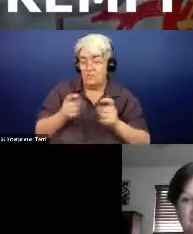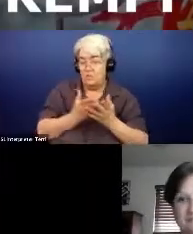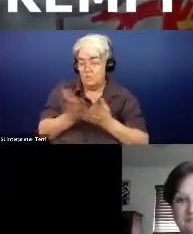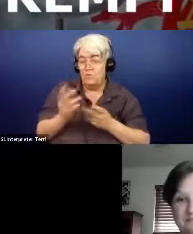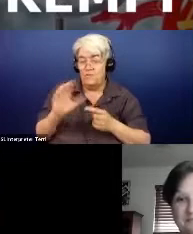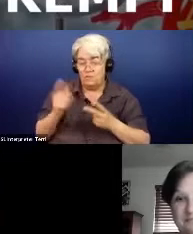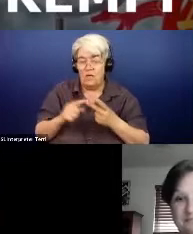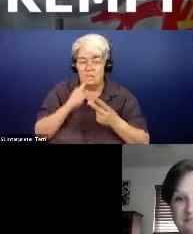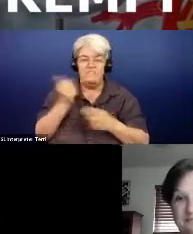discussion.